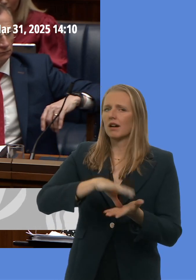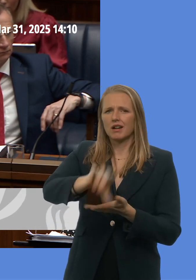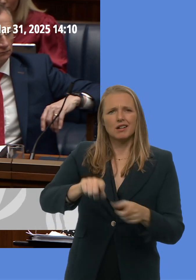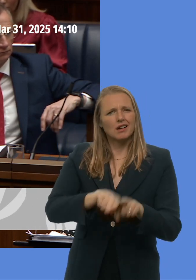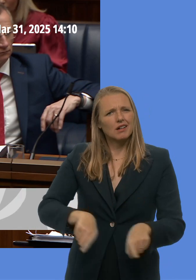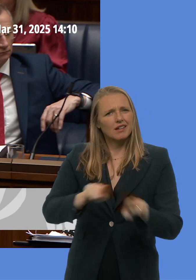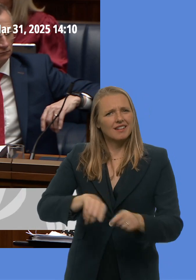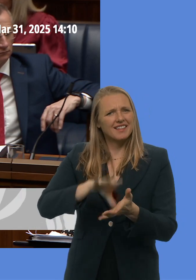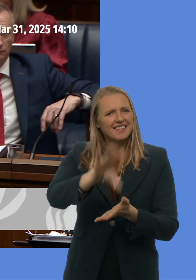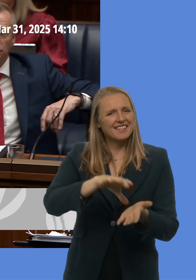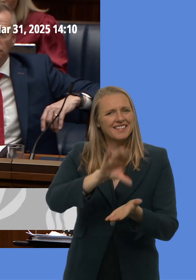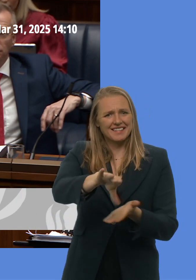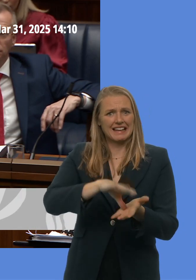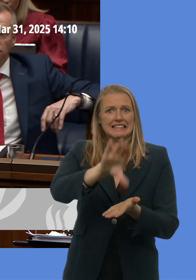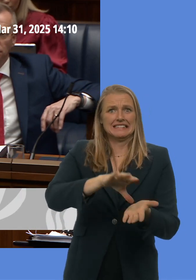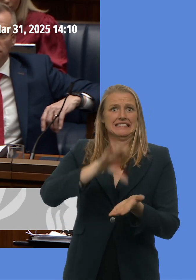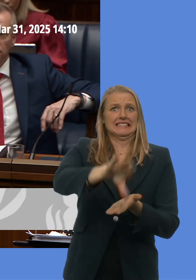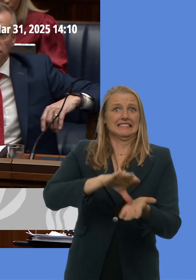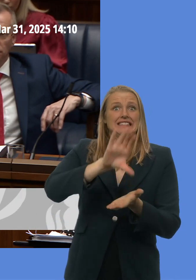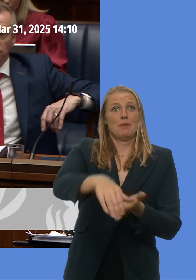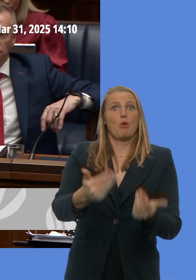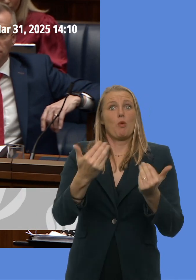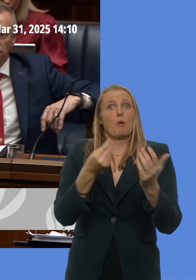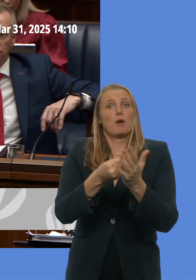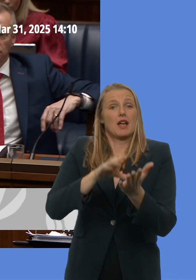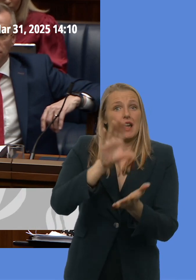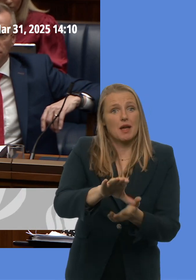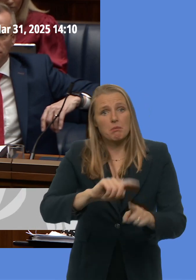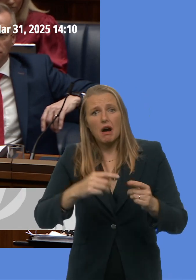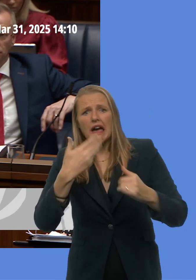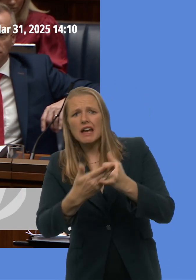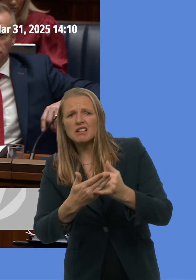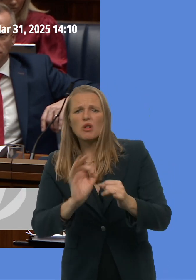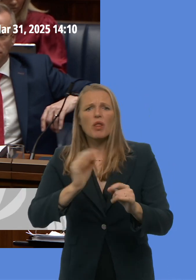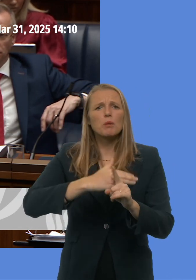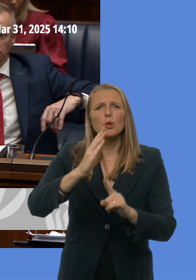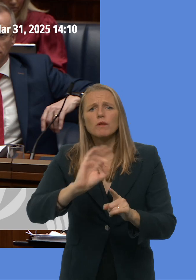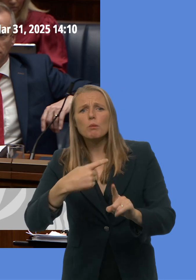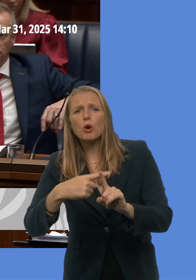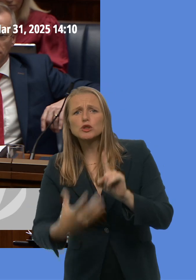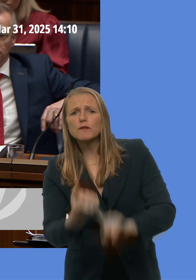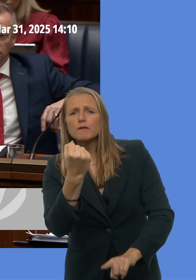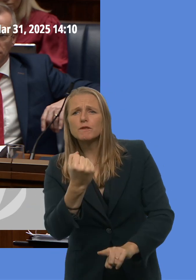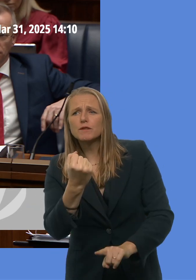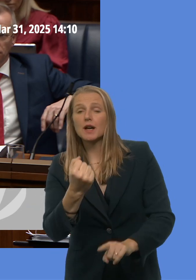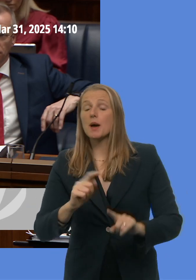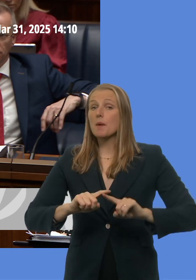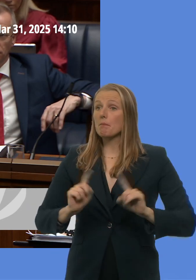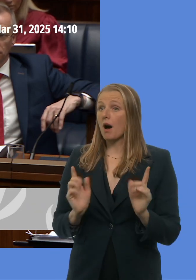again and putting even more investment in them, if indeed there is no positive outcome from that. I think there have been really positive results